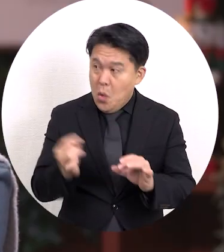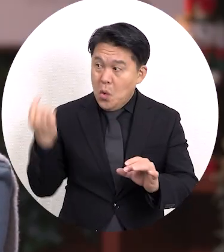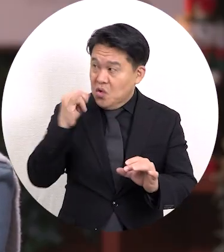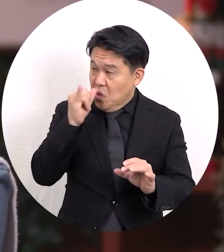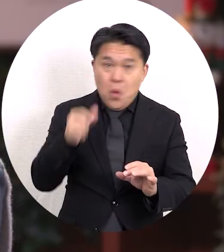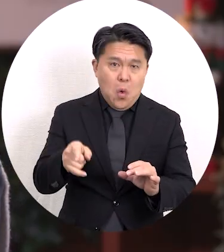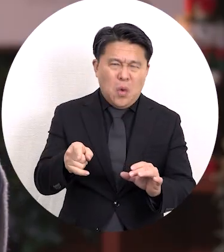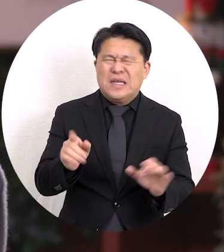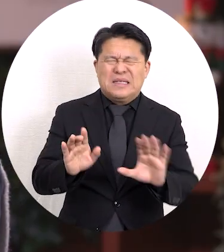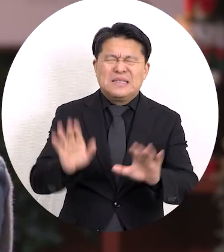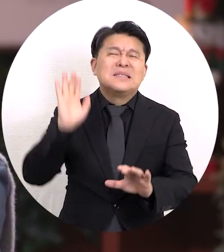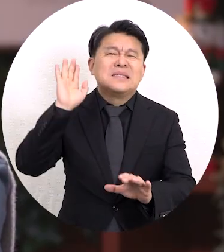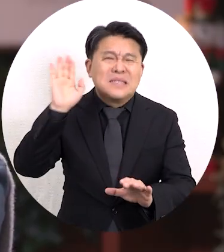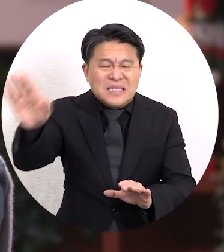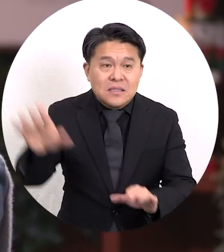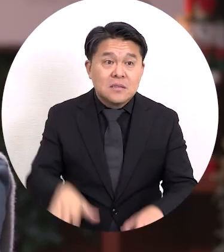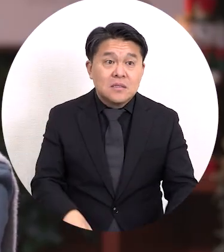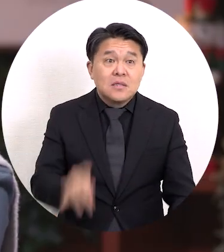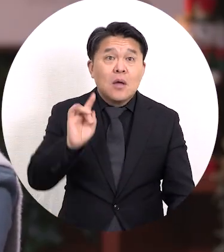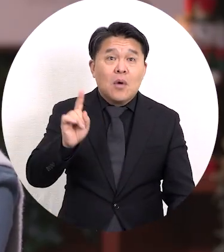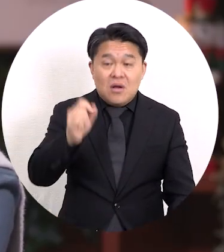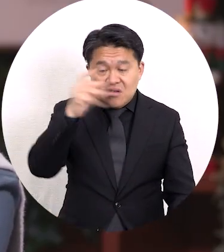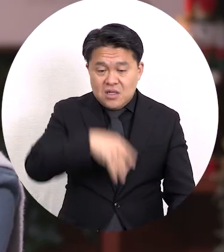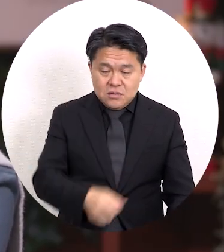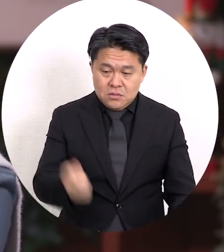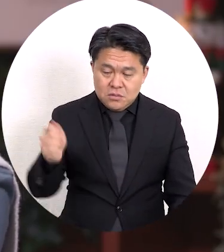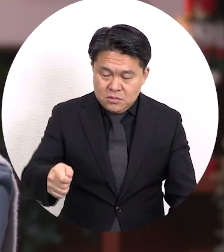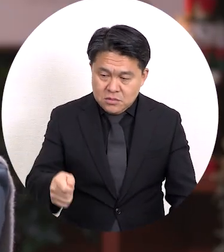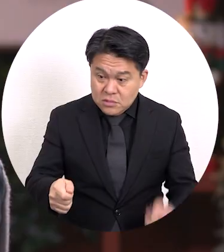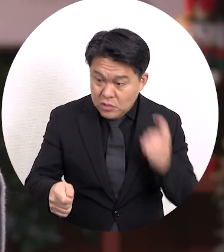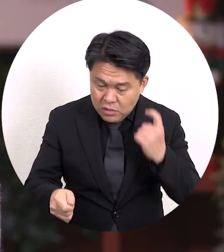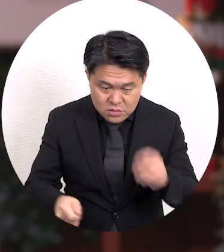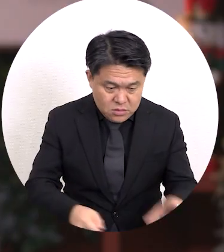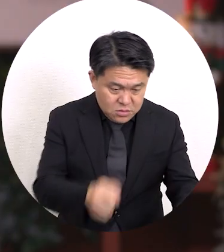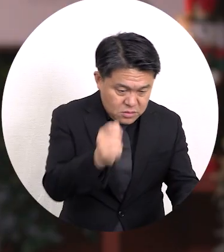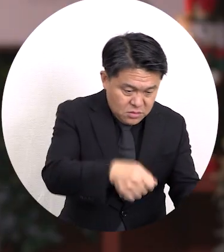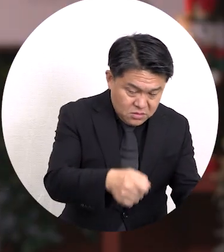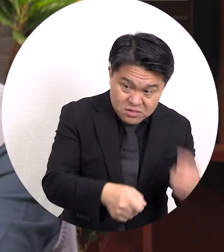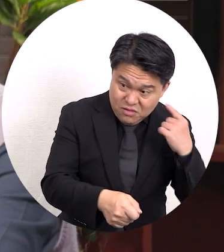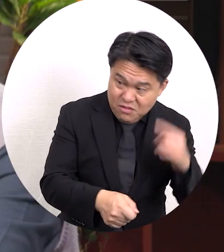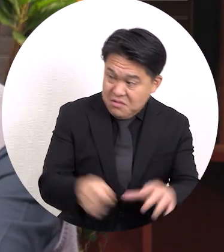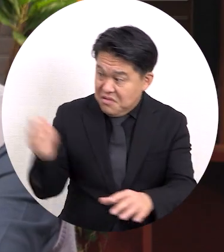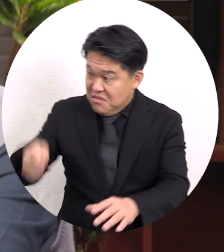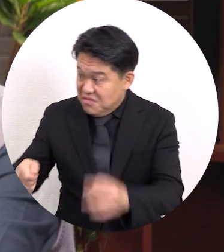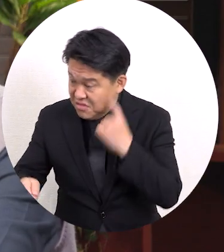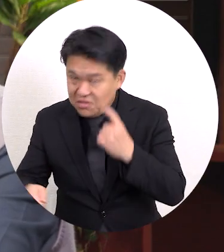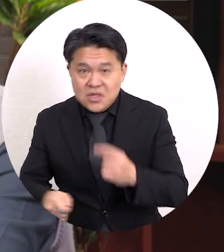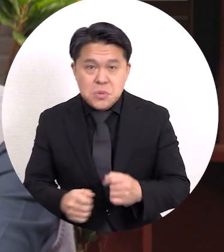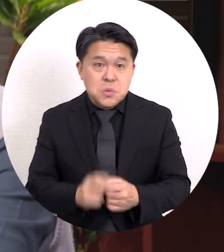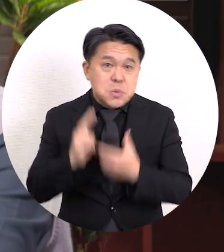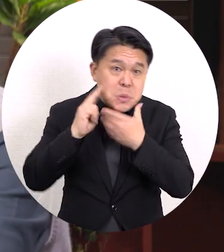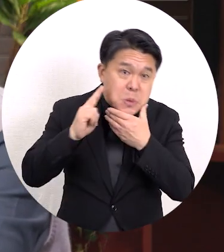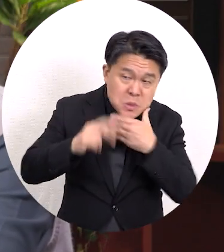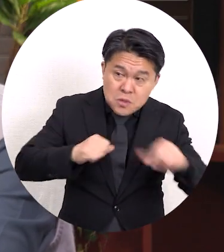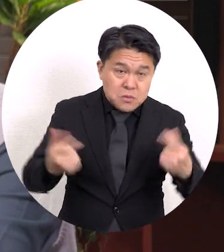but that’s a later development. Initially, people likely started by banging or tapping on things, much like chimpanzees do.